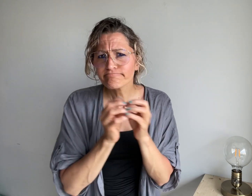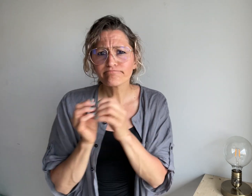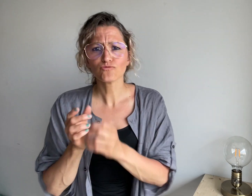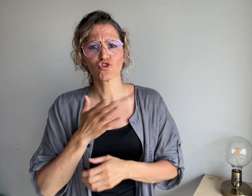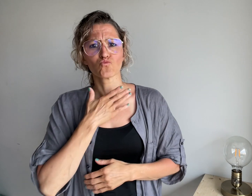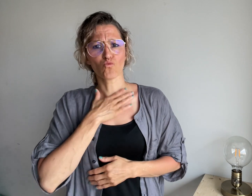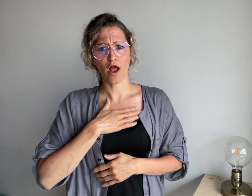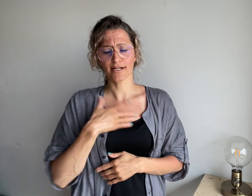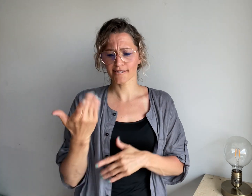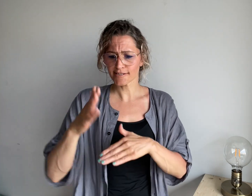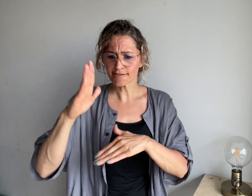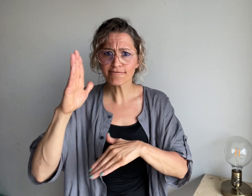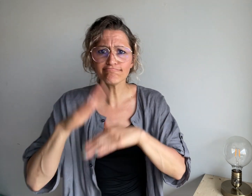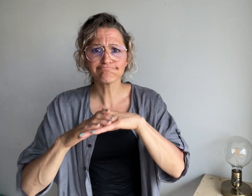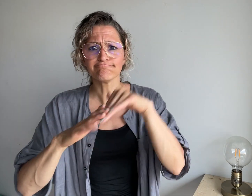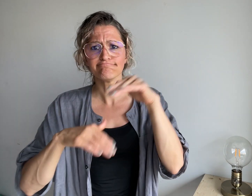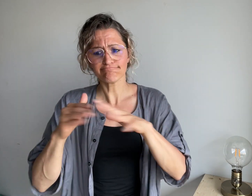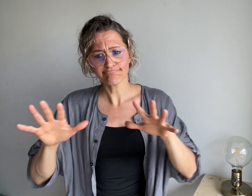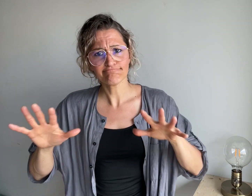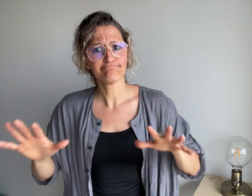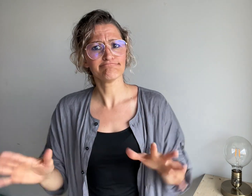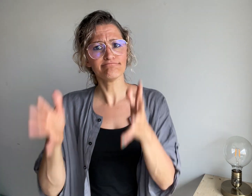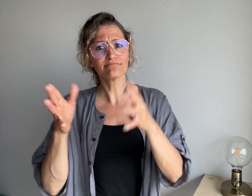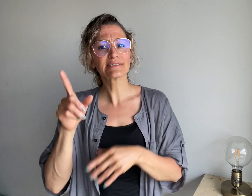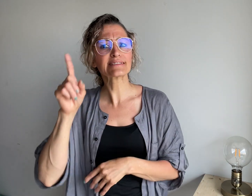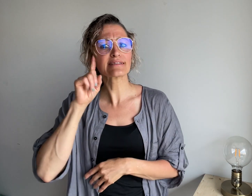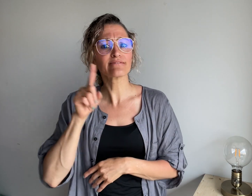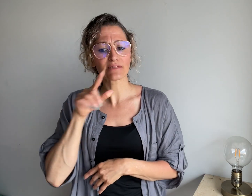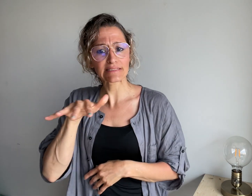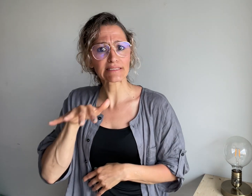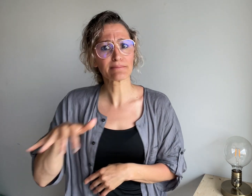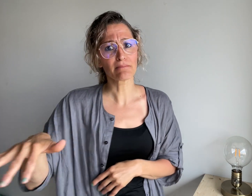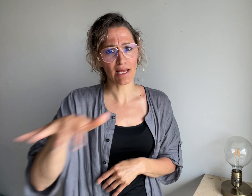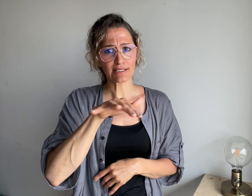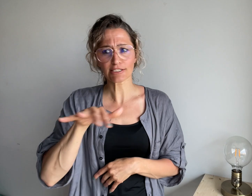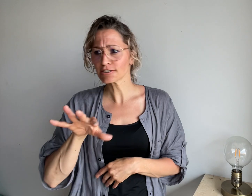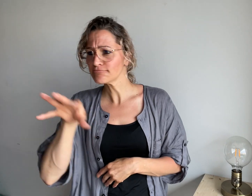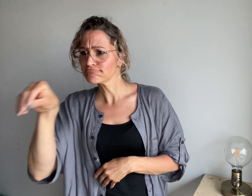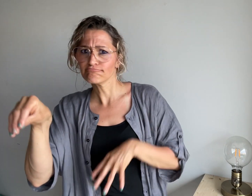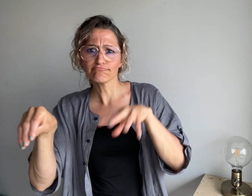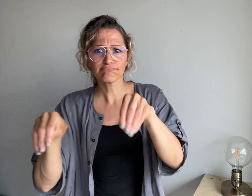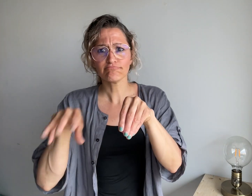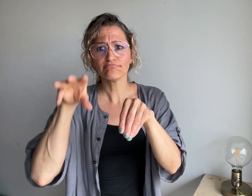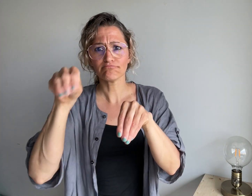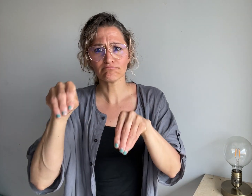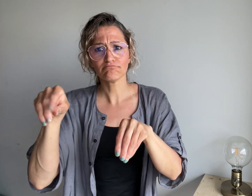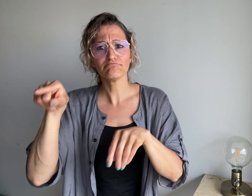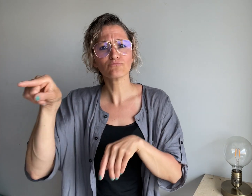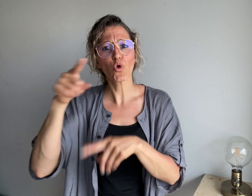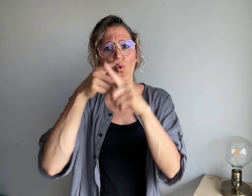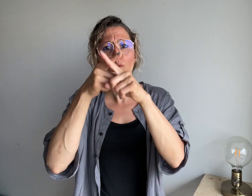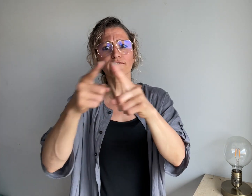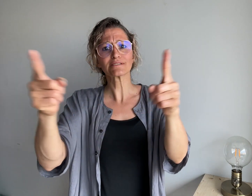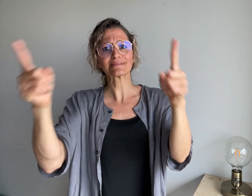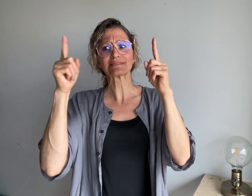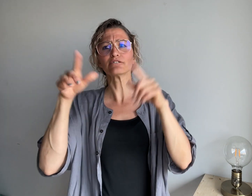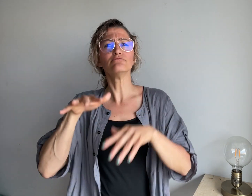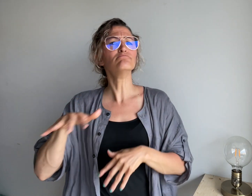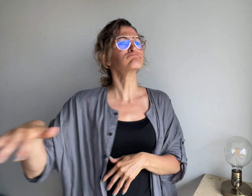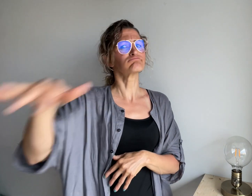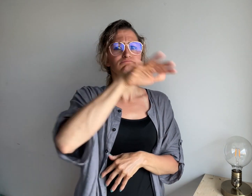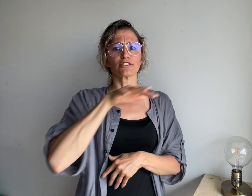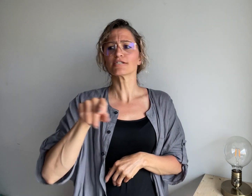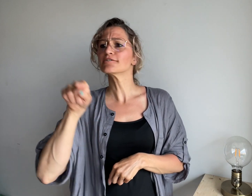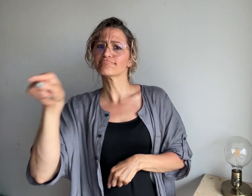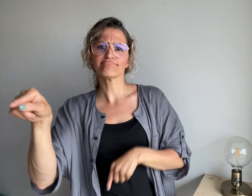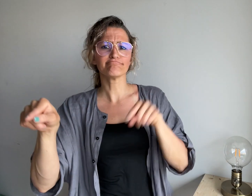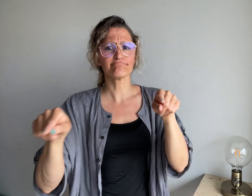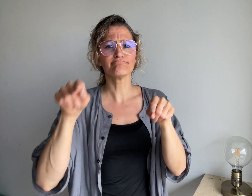to construct Deaf Spaces around the university, the first thing